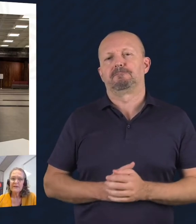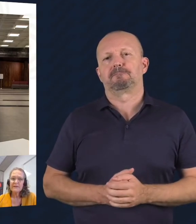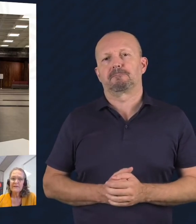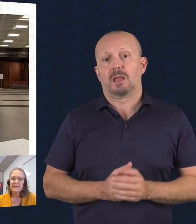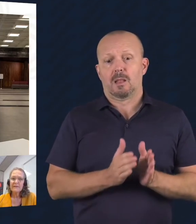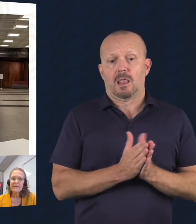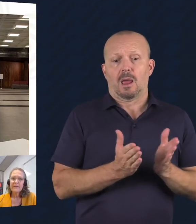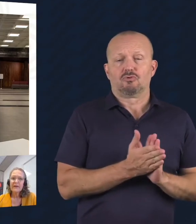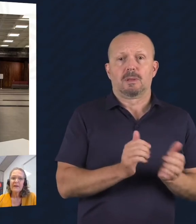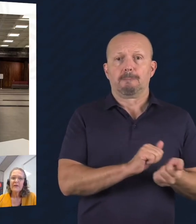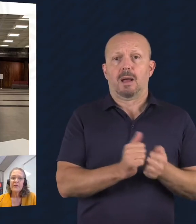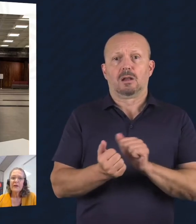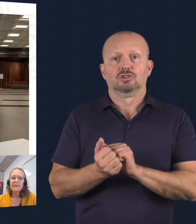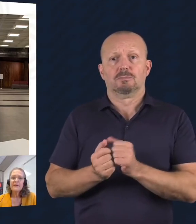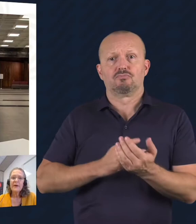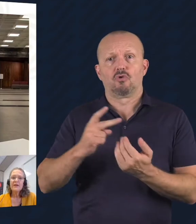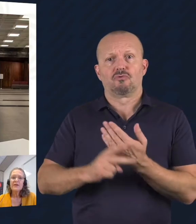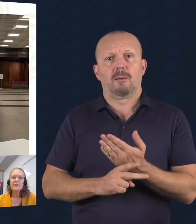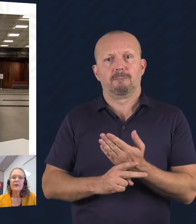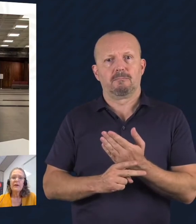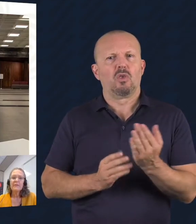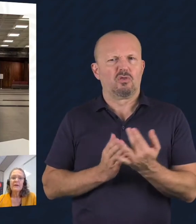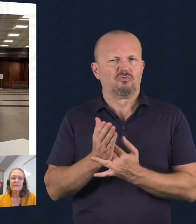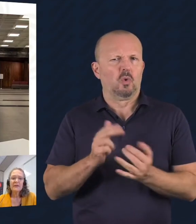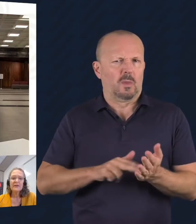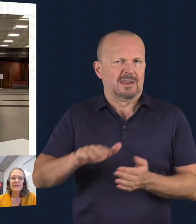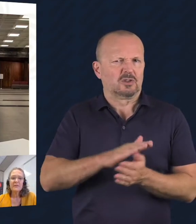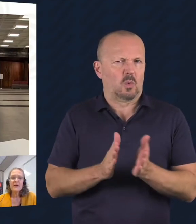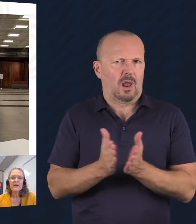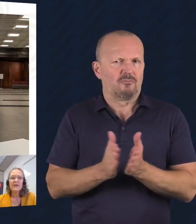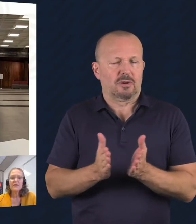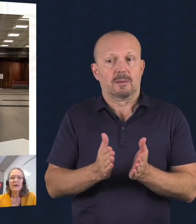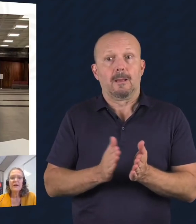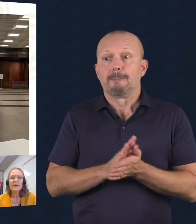Through the Library's partnership programme administered by the National Library,